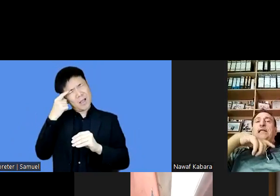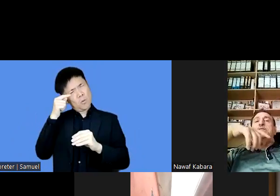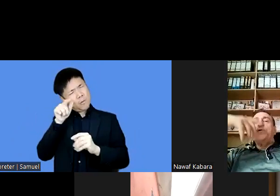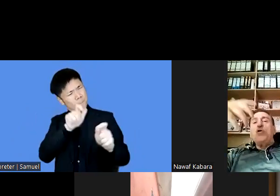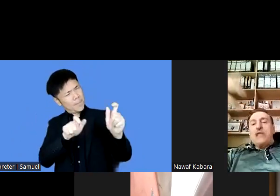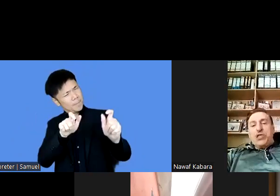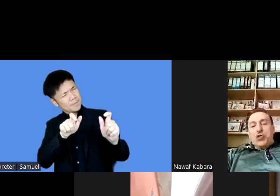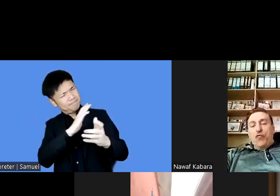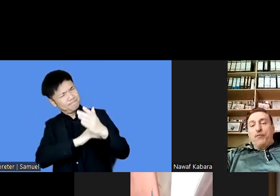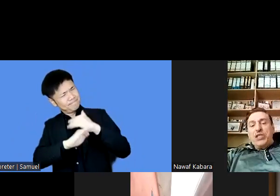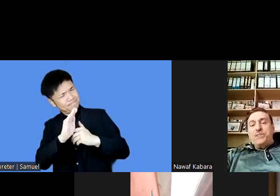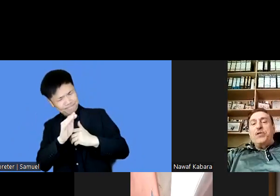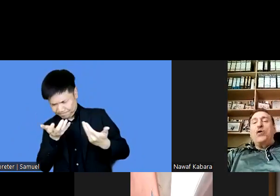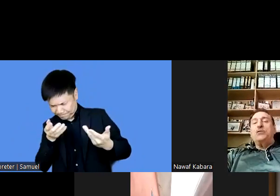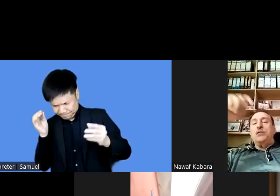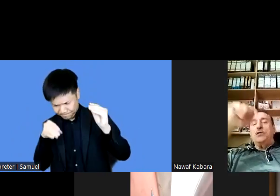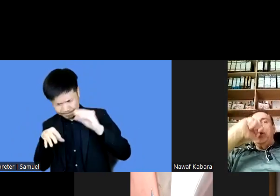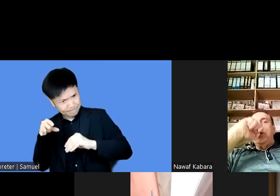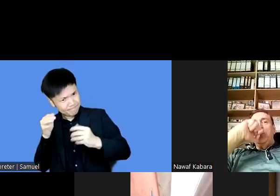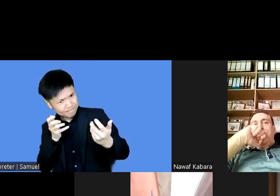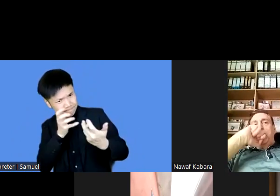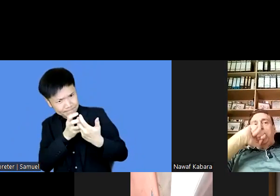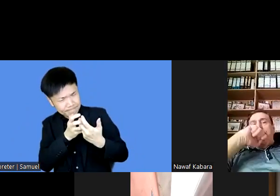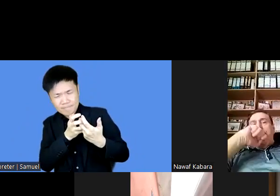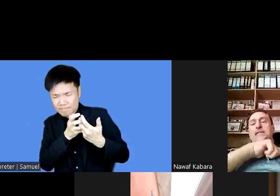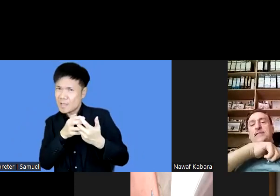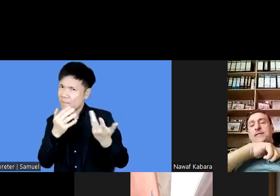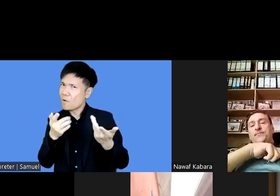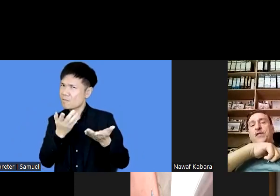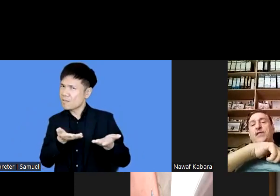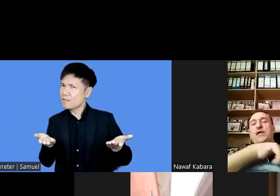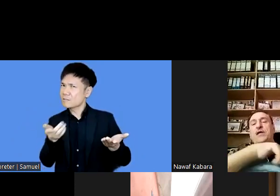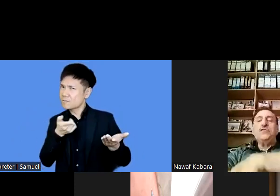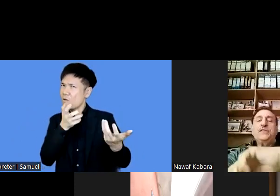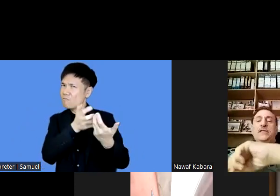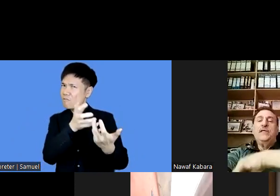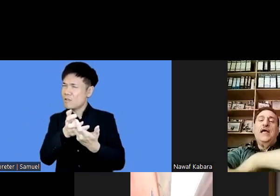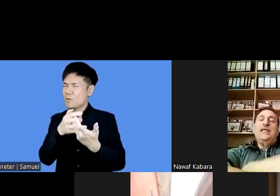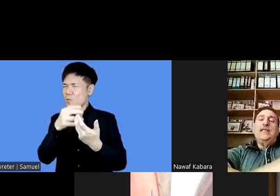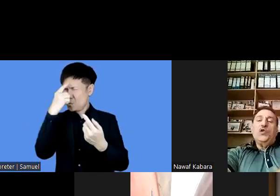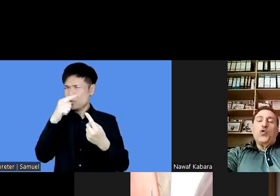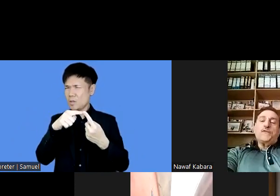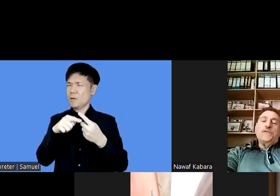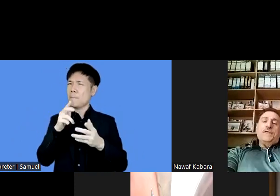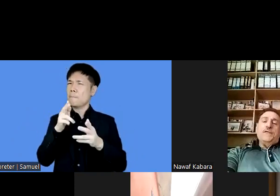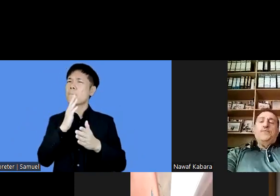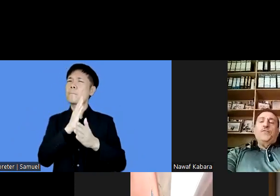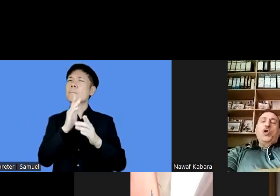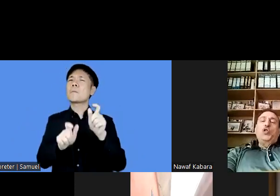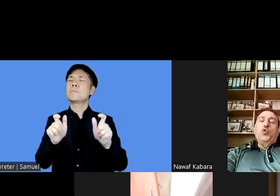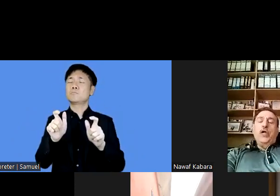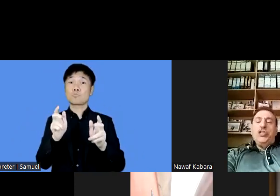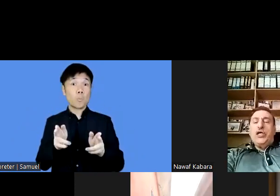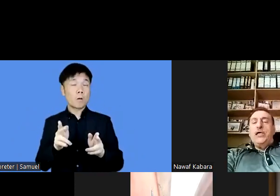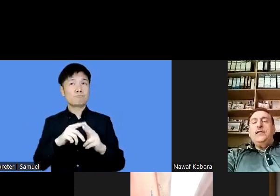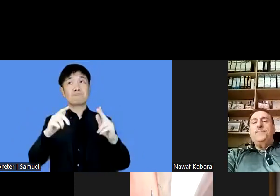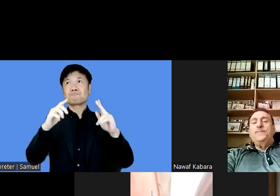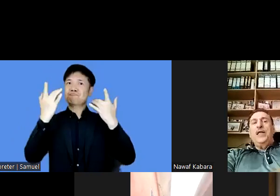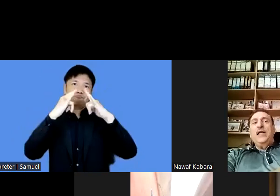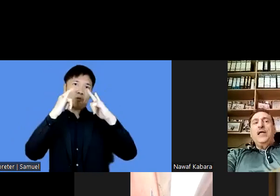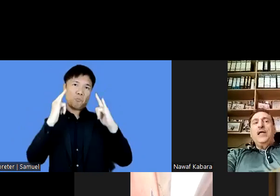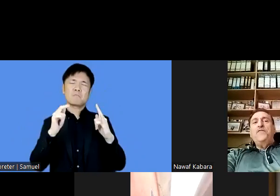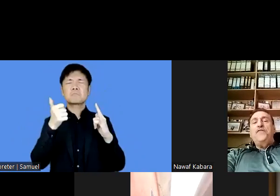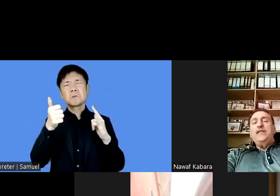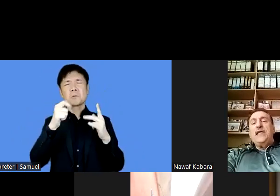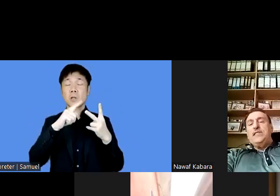And this goes much beyond tents, covers and clothes, to wheelchair, different assistive